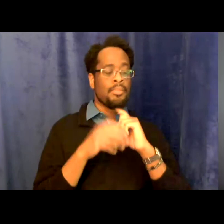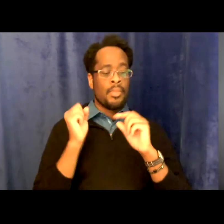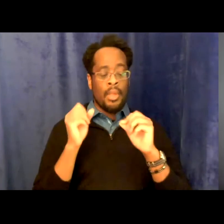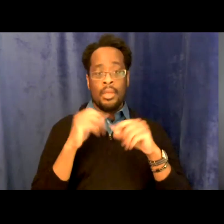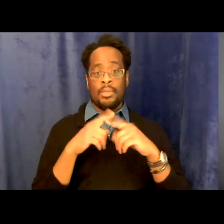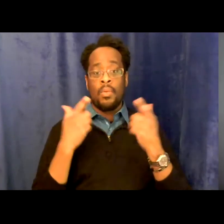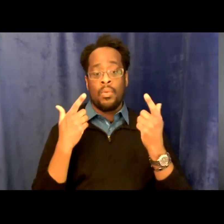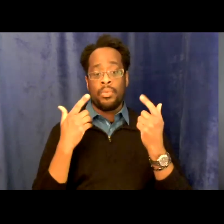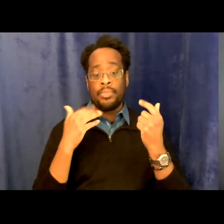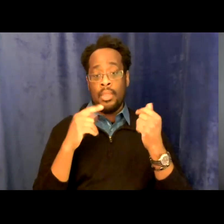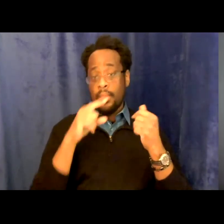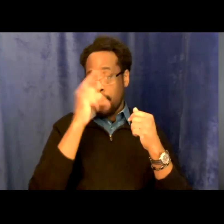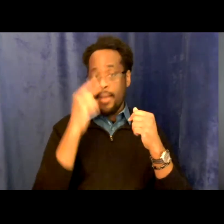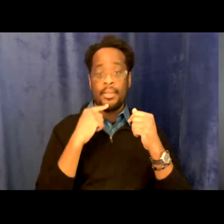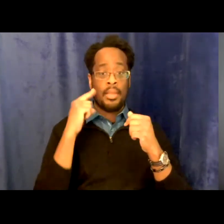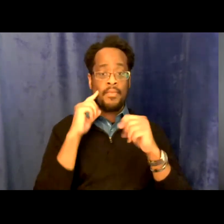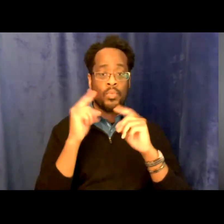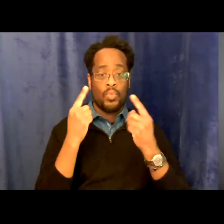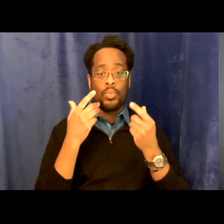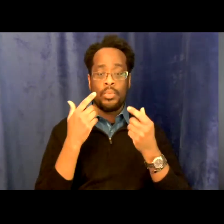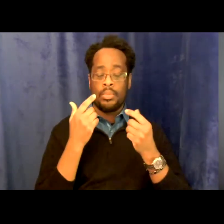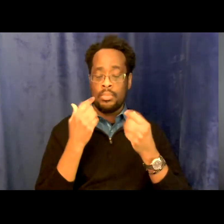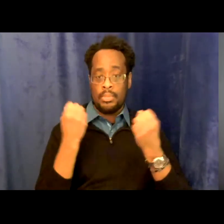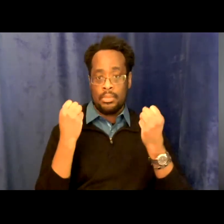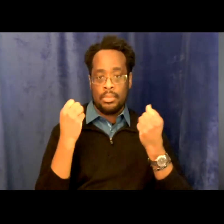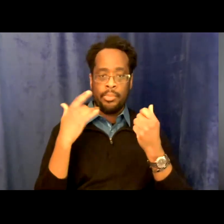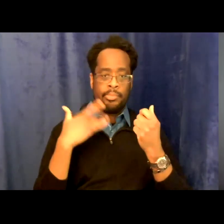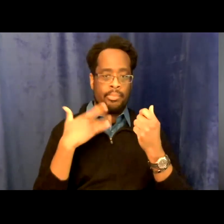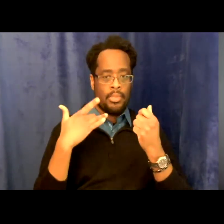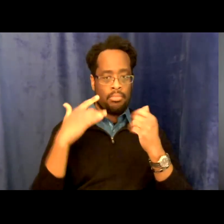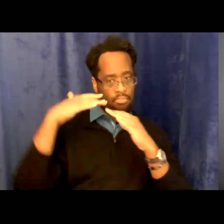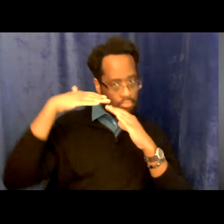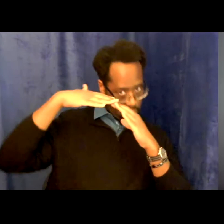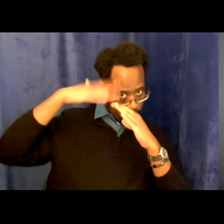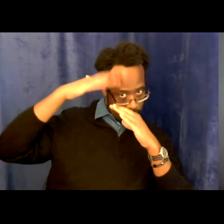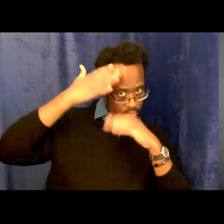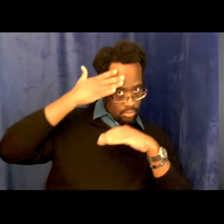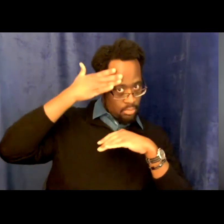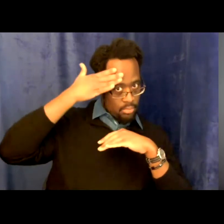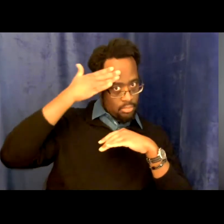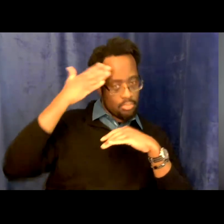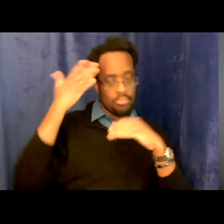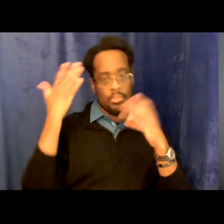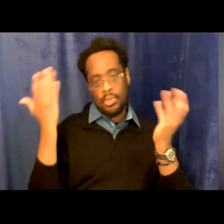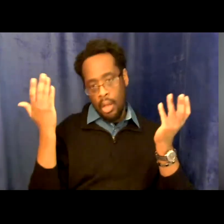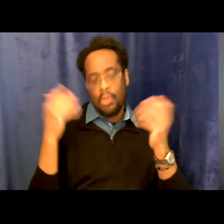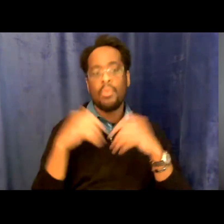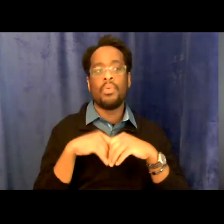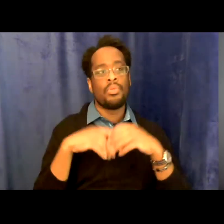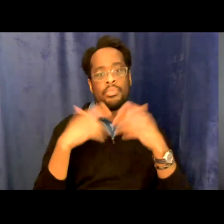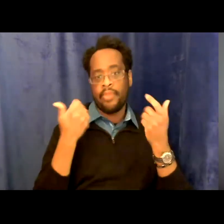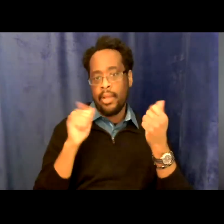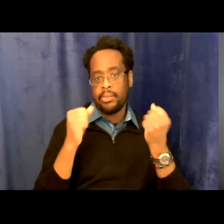alrighty now the black dev signers typically keep it higher on the head